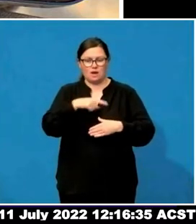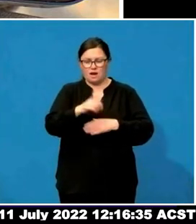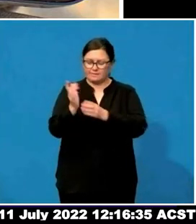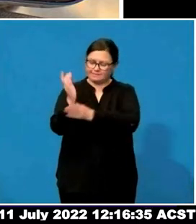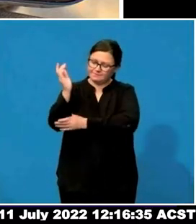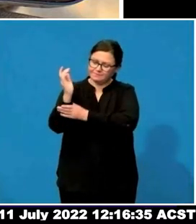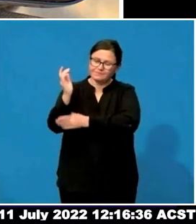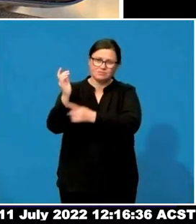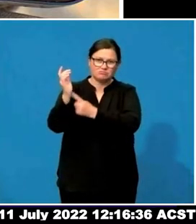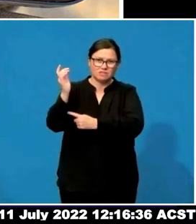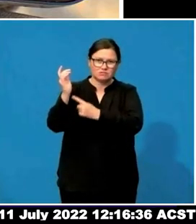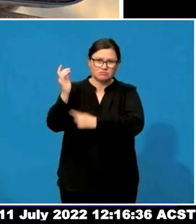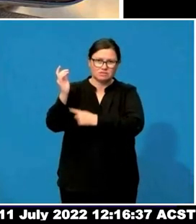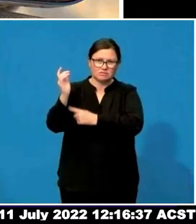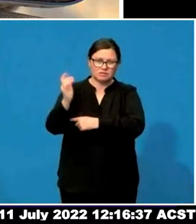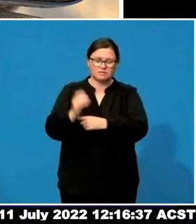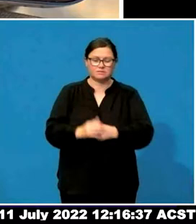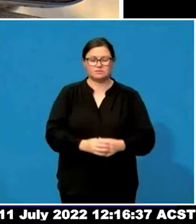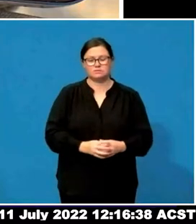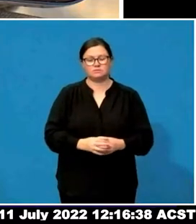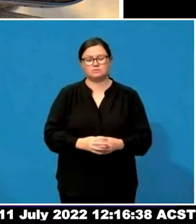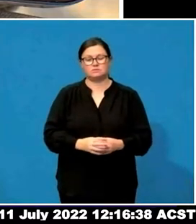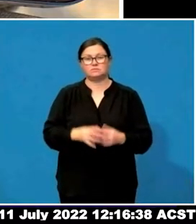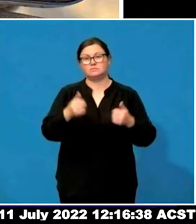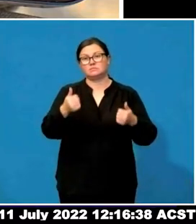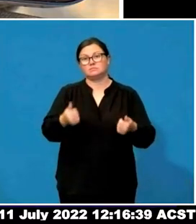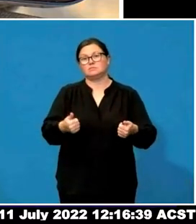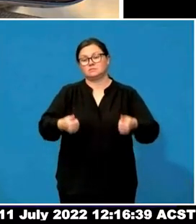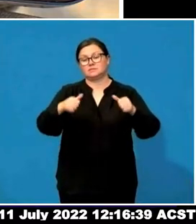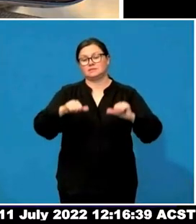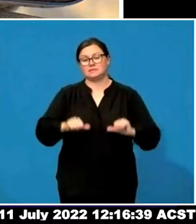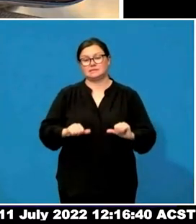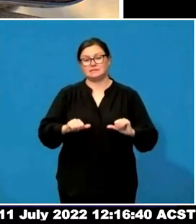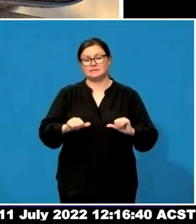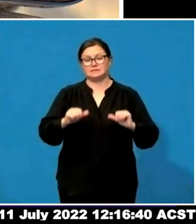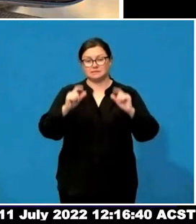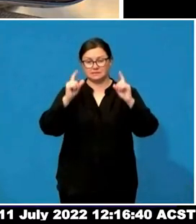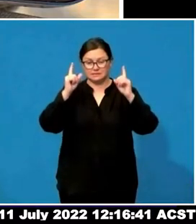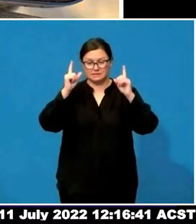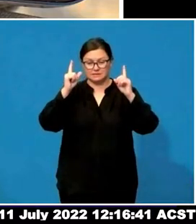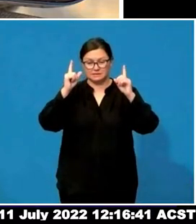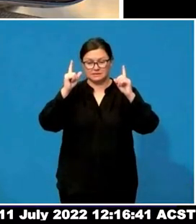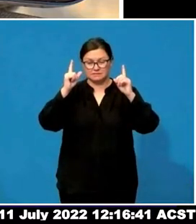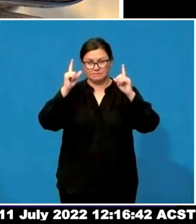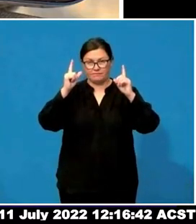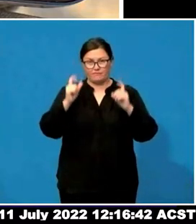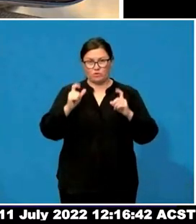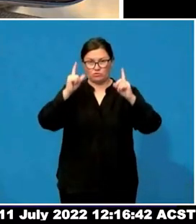Yeah. Yeah. MS TARRAGO: Thank you. The next photograph which I will ask the operator to display is Daisy in her